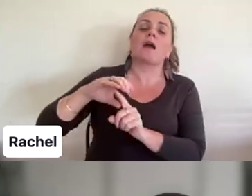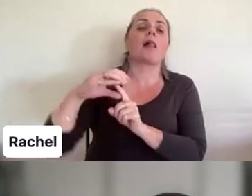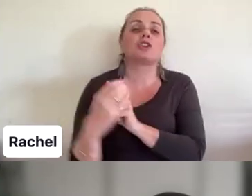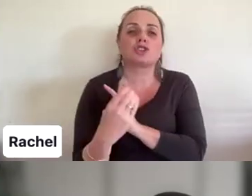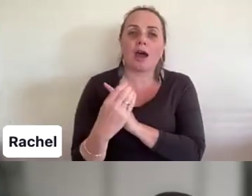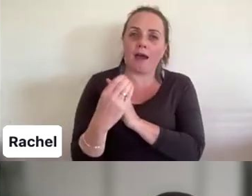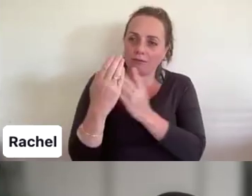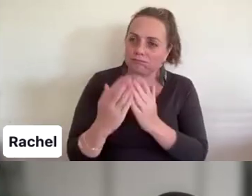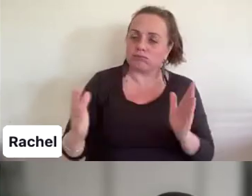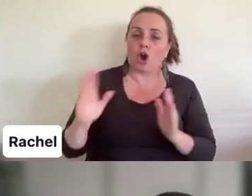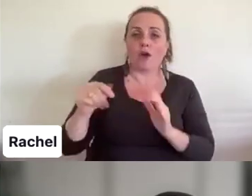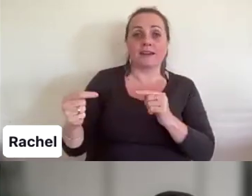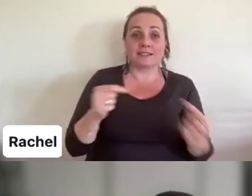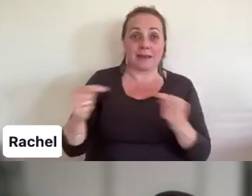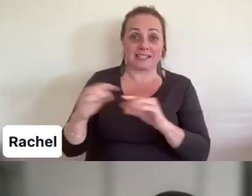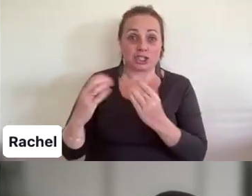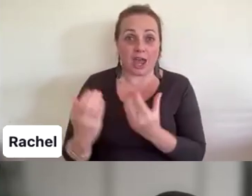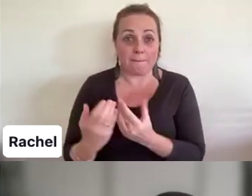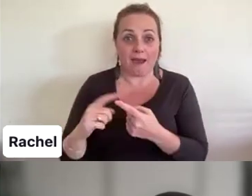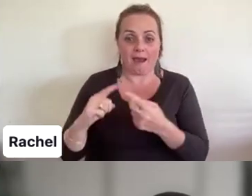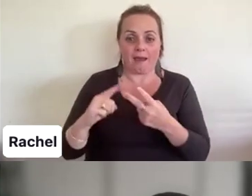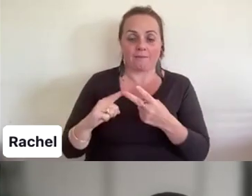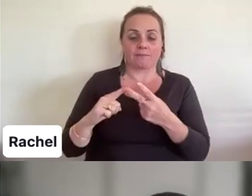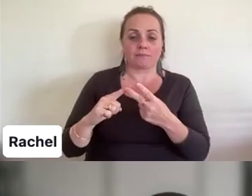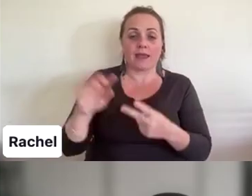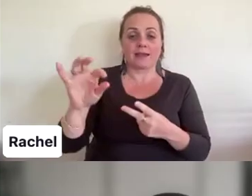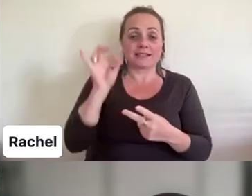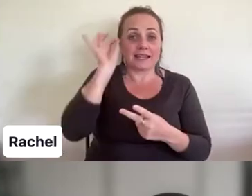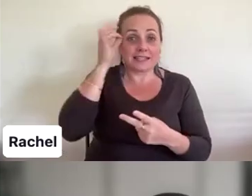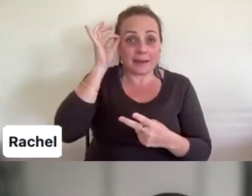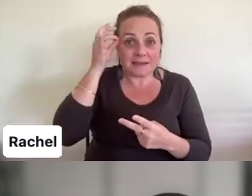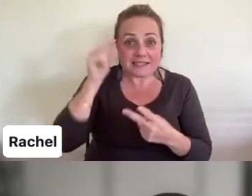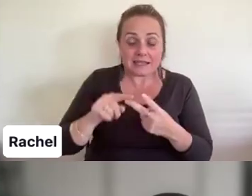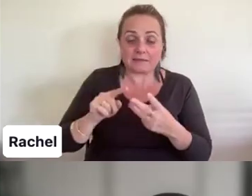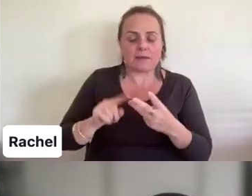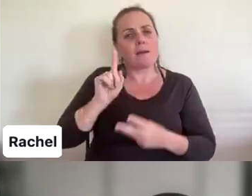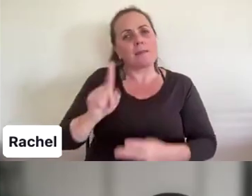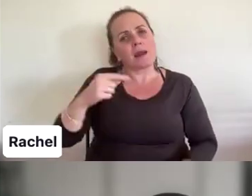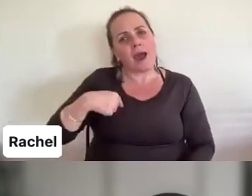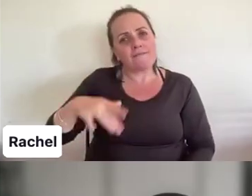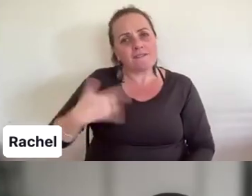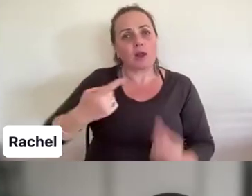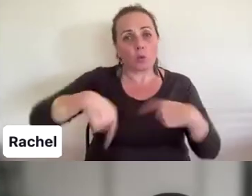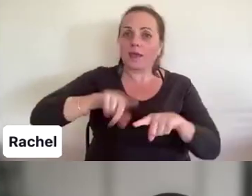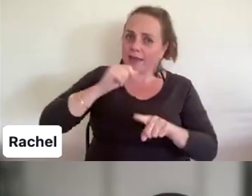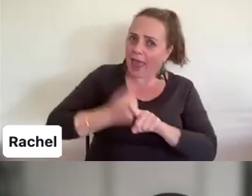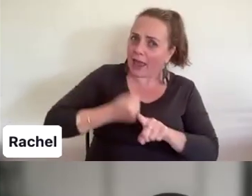debating chamber select committees. But I feel like we can do that work and I think actually,